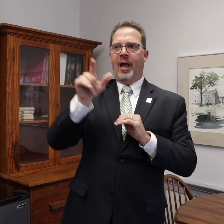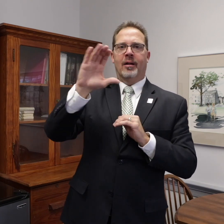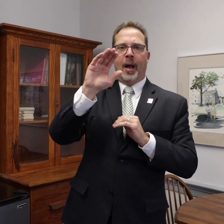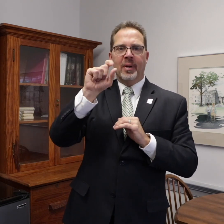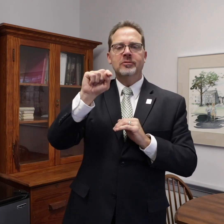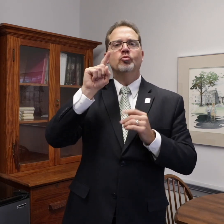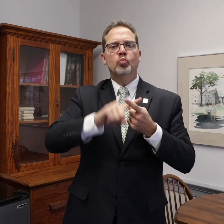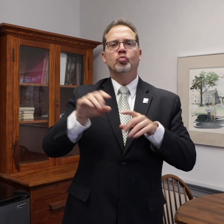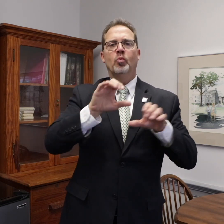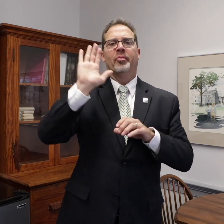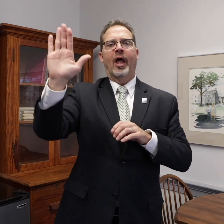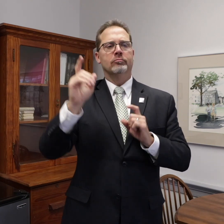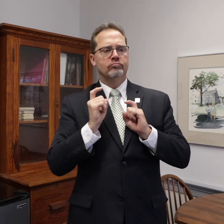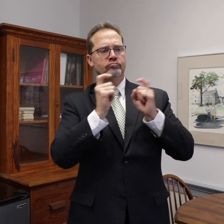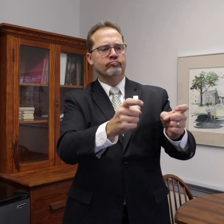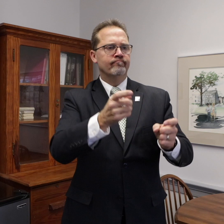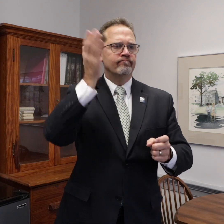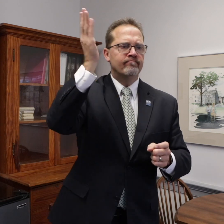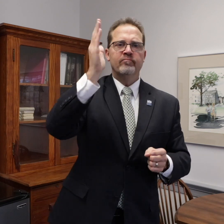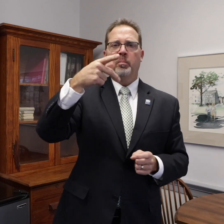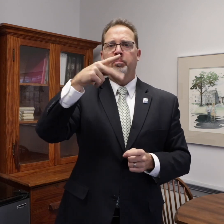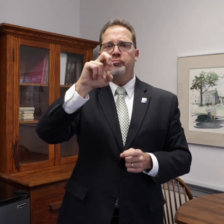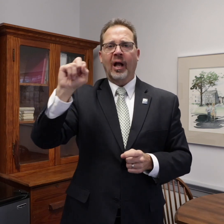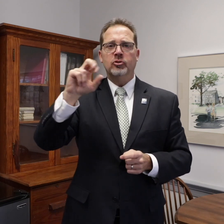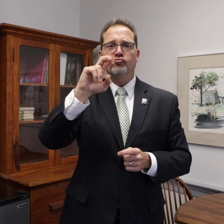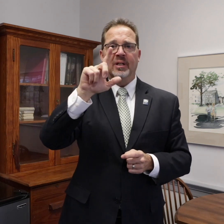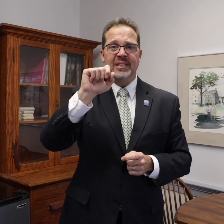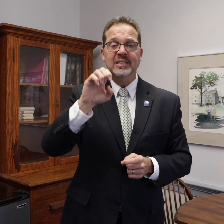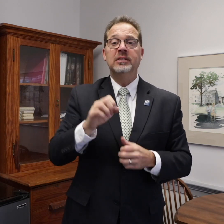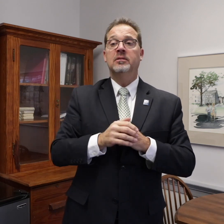This was an important event and we had several prominent community leaders in